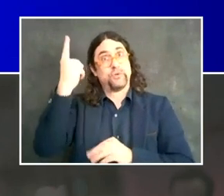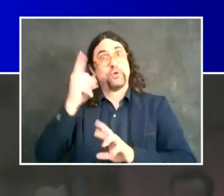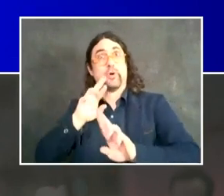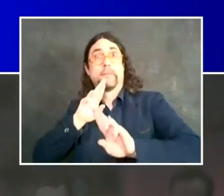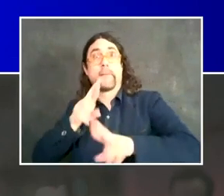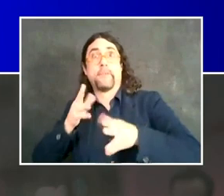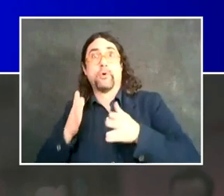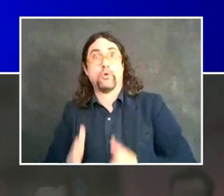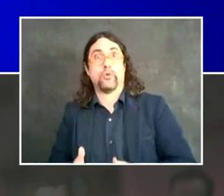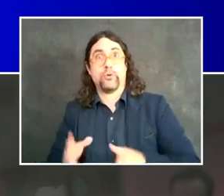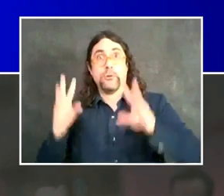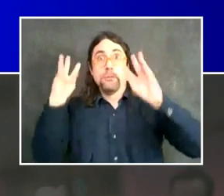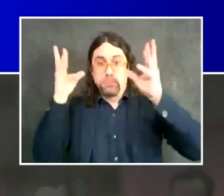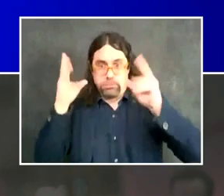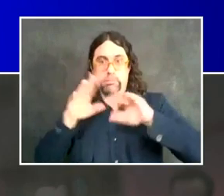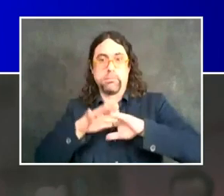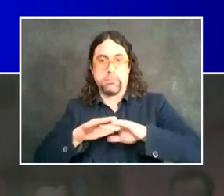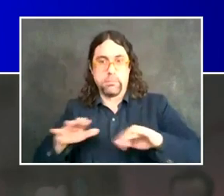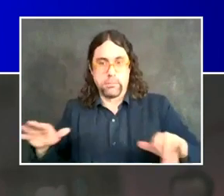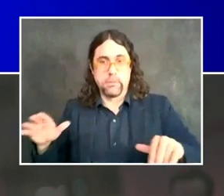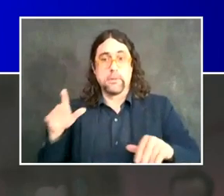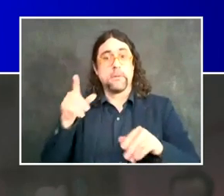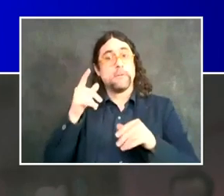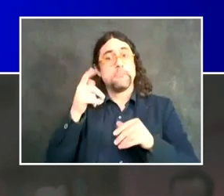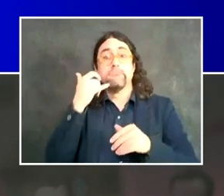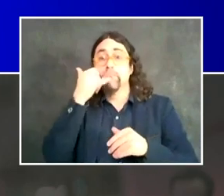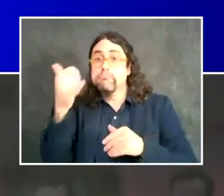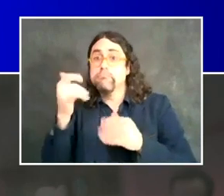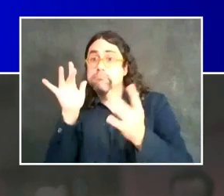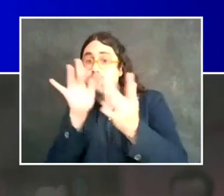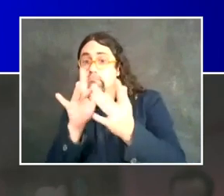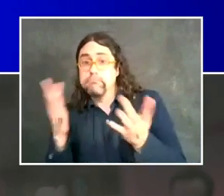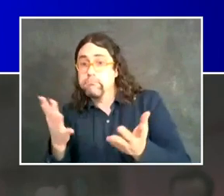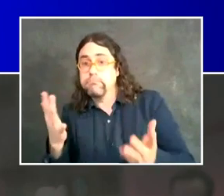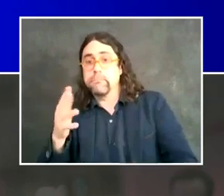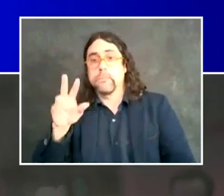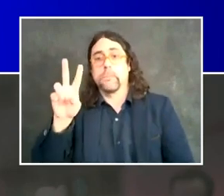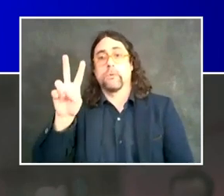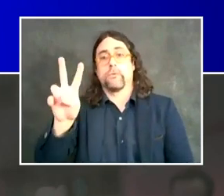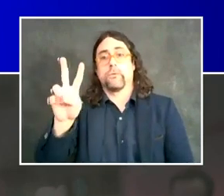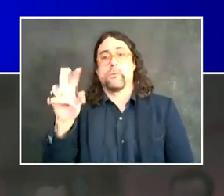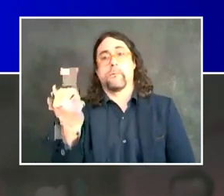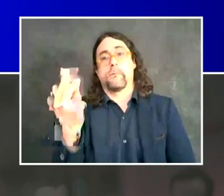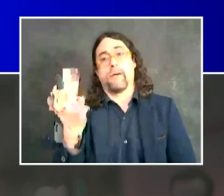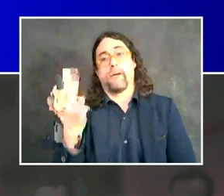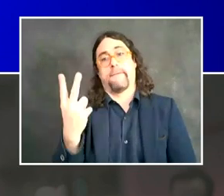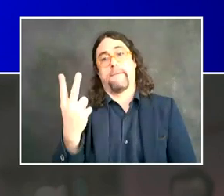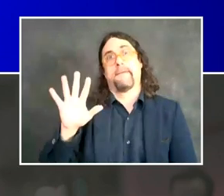FDNY MEMBERS NO (212)070-1693 TO CALL. THESE INITIATIVES ARE UP AND RUNNING. WE NEED SOMETHING MORE IN THIS